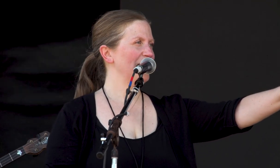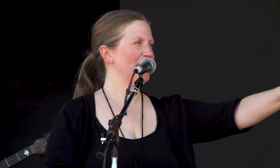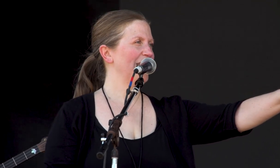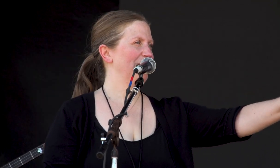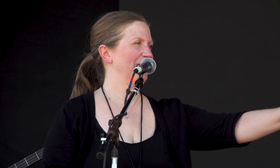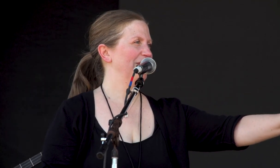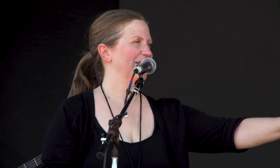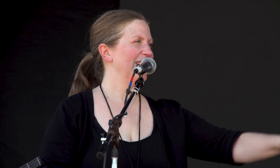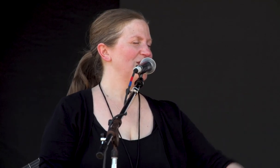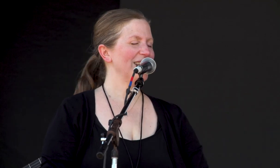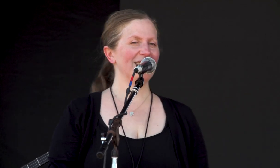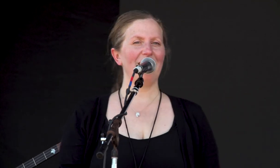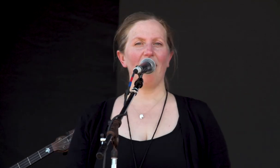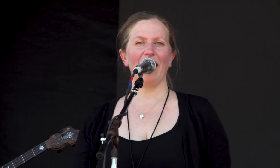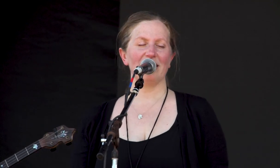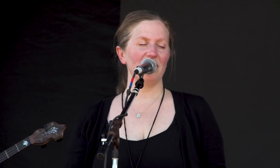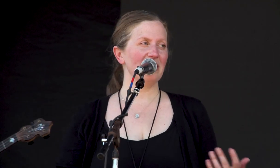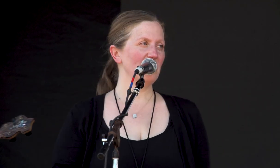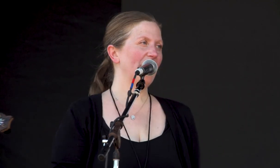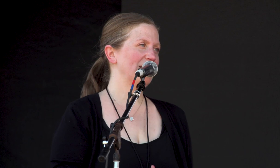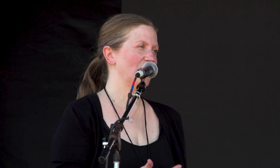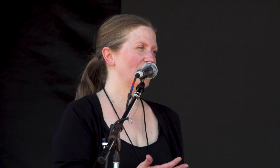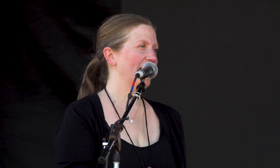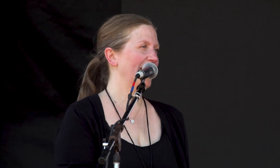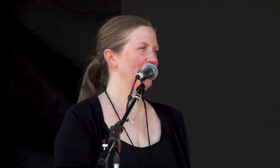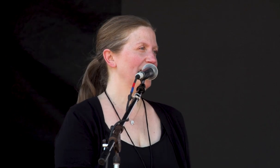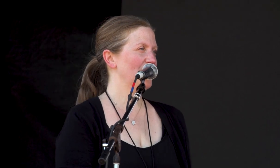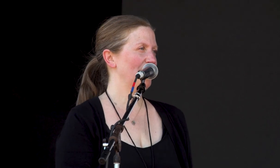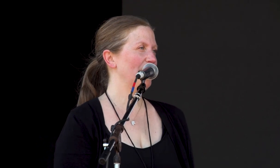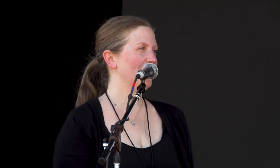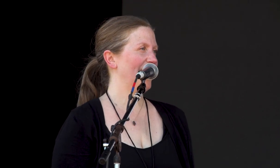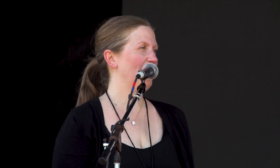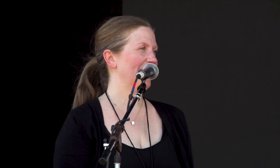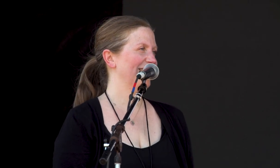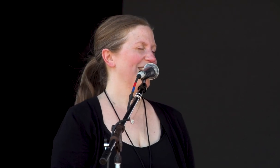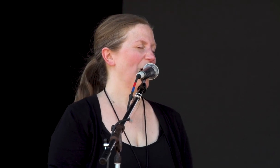What is your name? Jessica. OK. So this is where I teach sign language, and maybe you can help me?